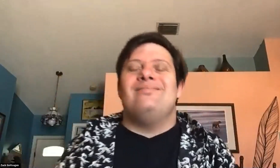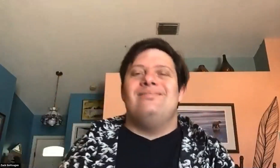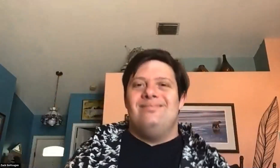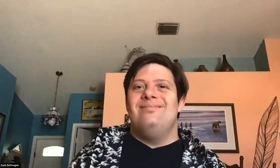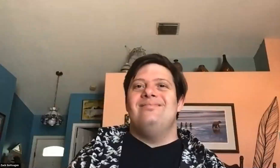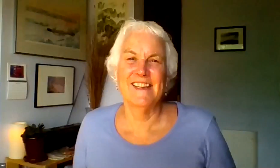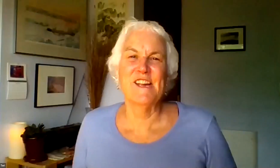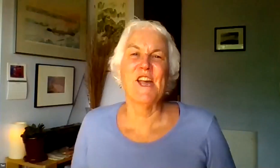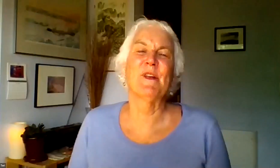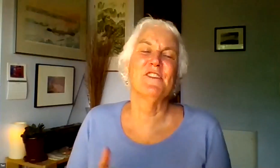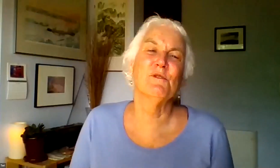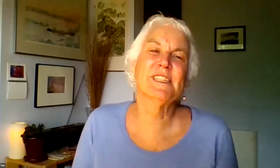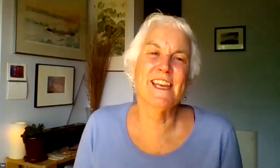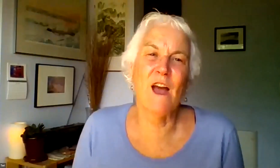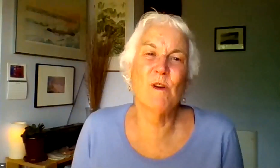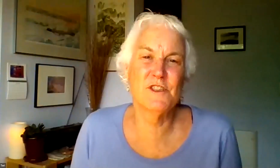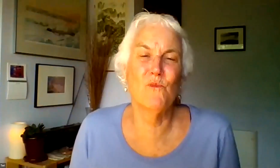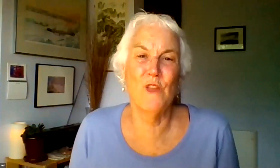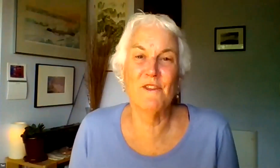My role was